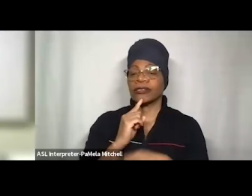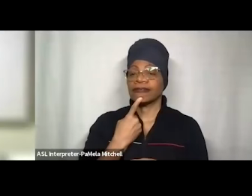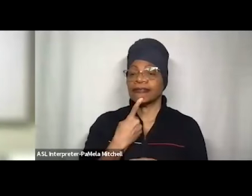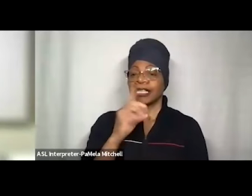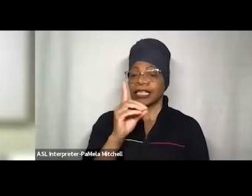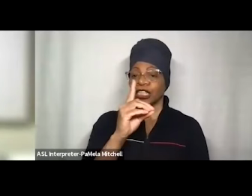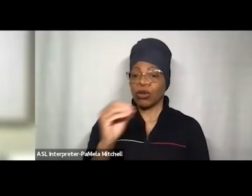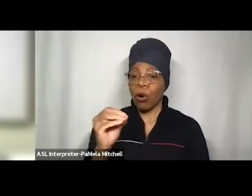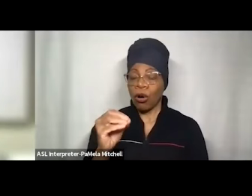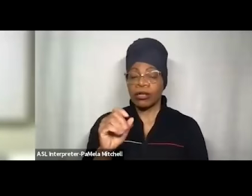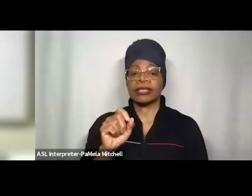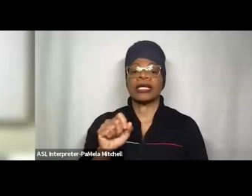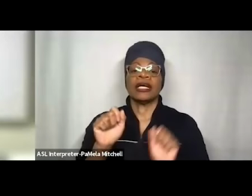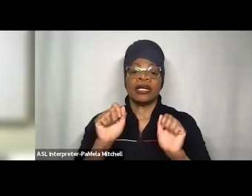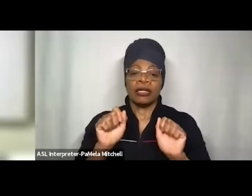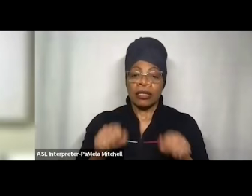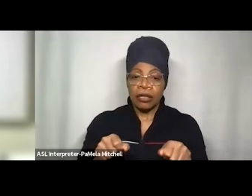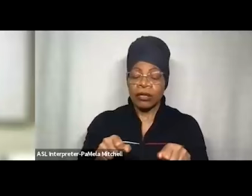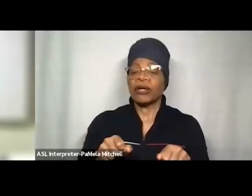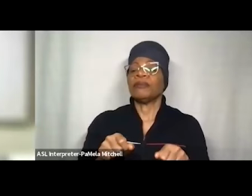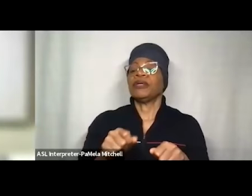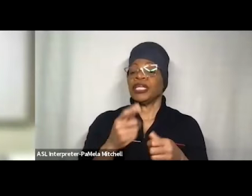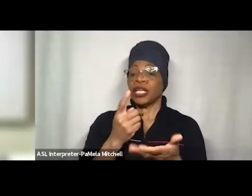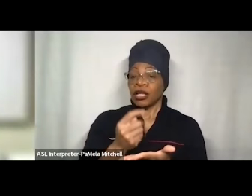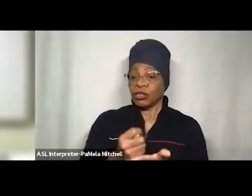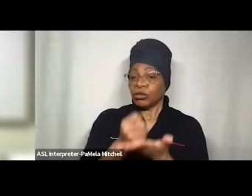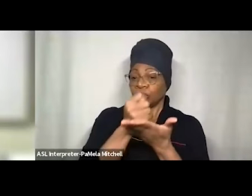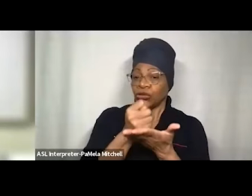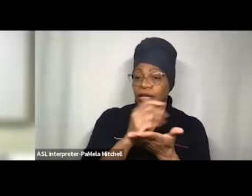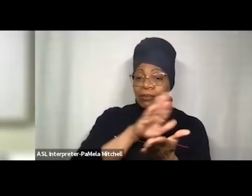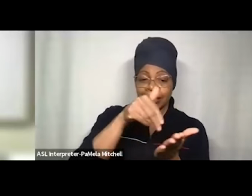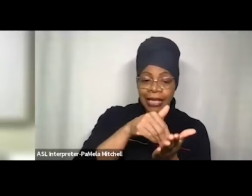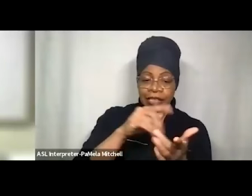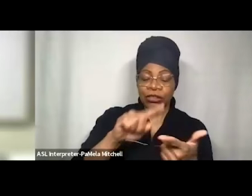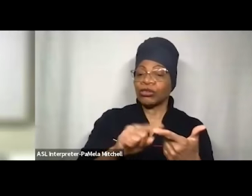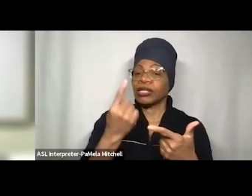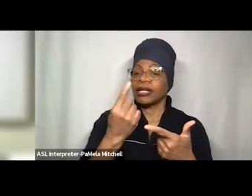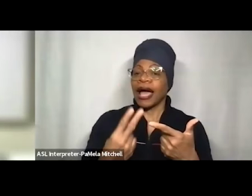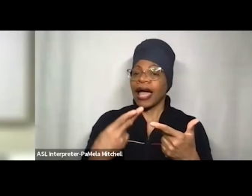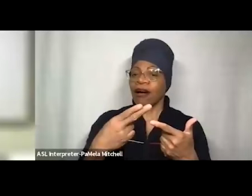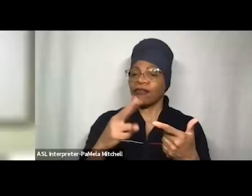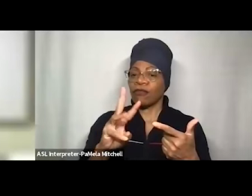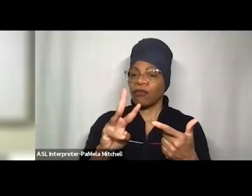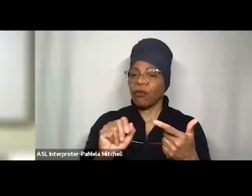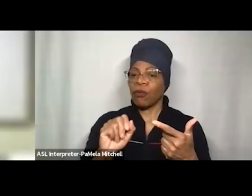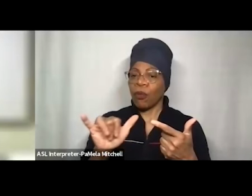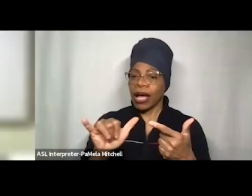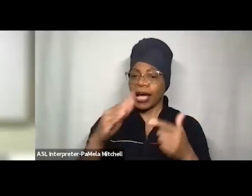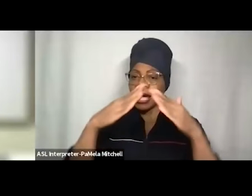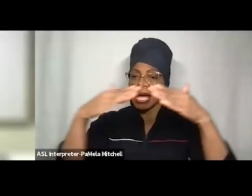It could be reentry courts, transition treatment centers, halfway houses, work release programs. We wanna prioritize those for people